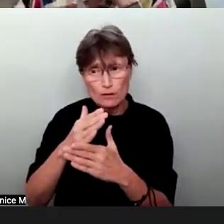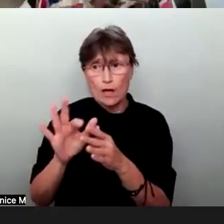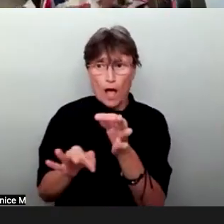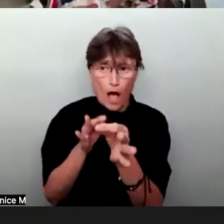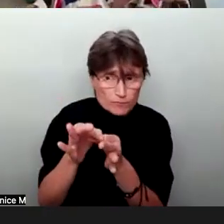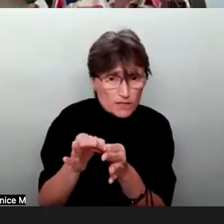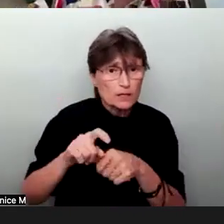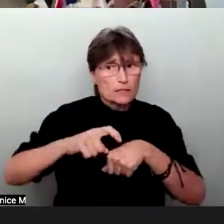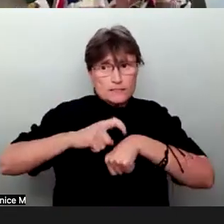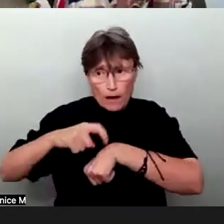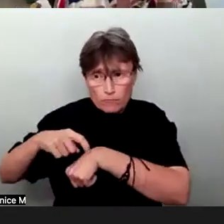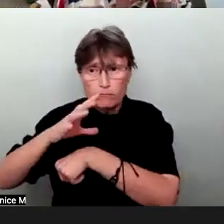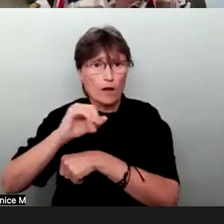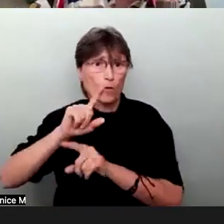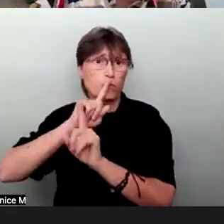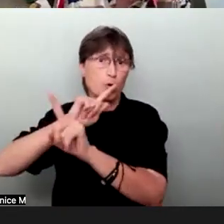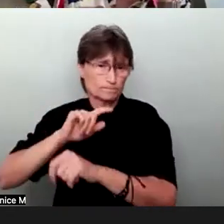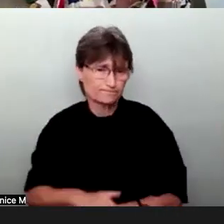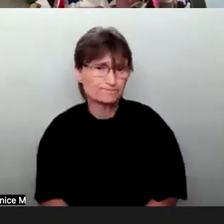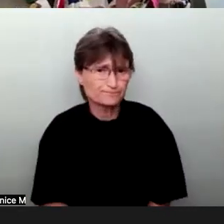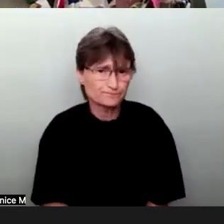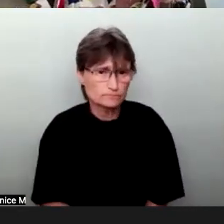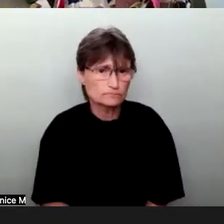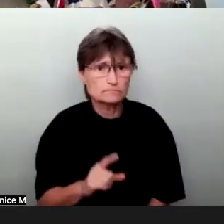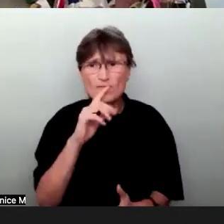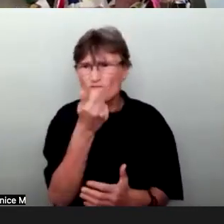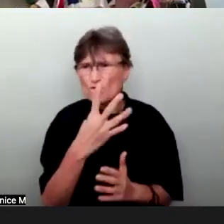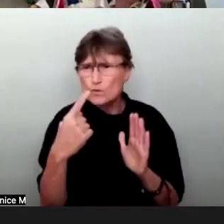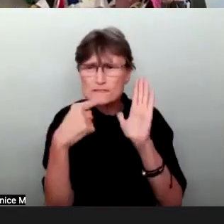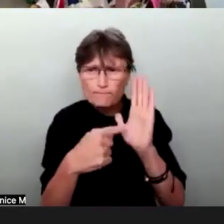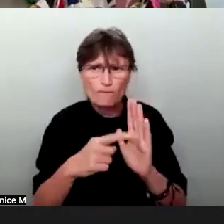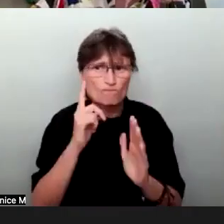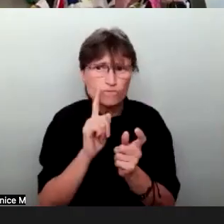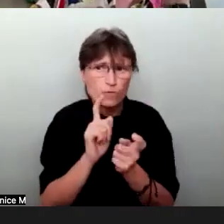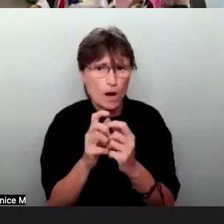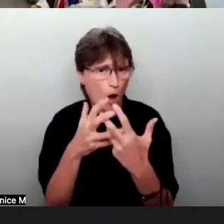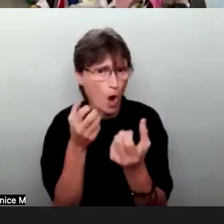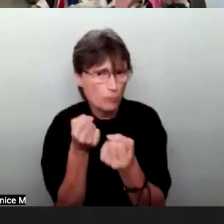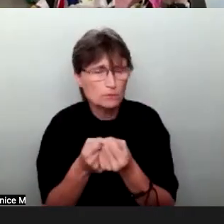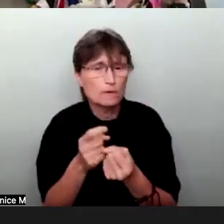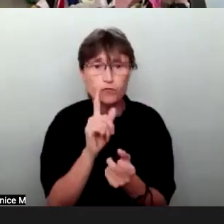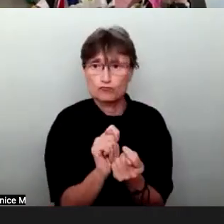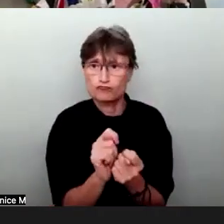So some examples of accommodations are: translation of written materials into other